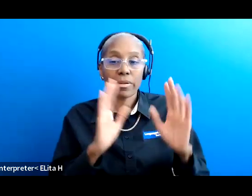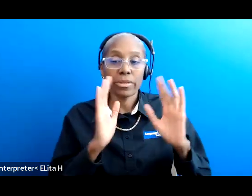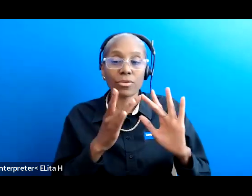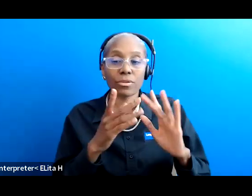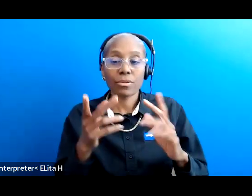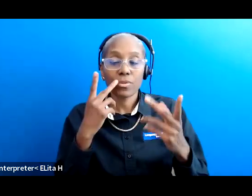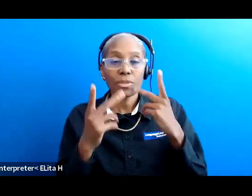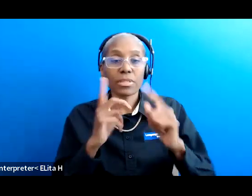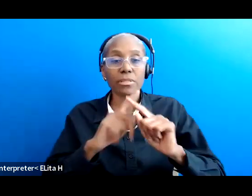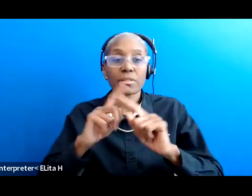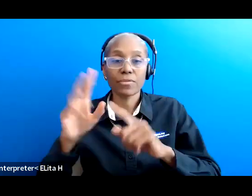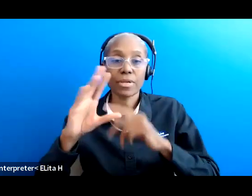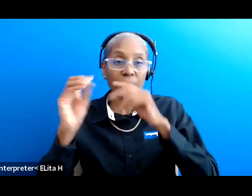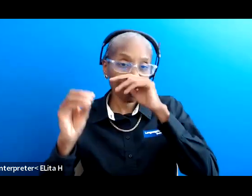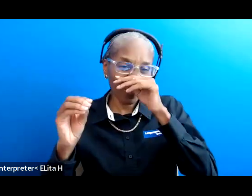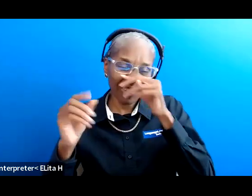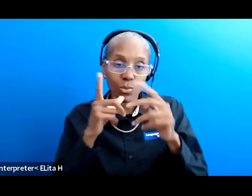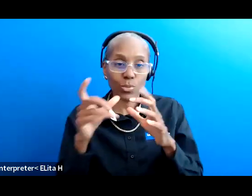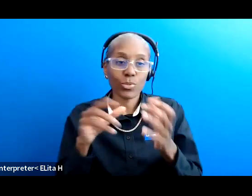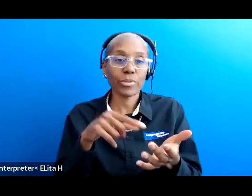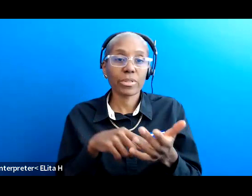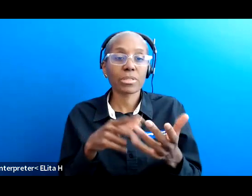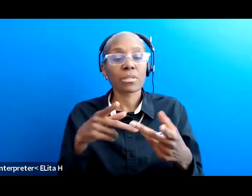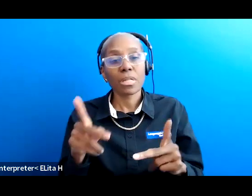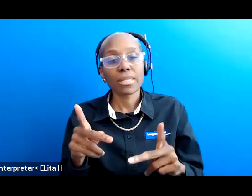you see the different companies that are doing this, they allow movement